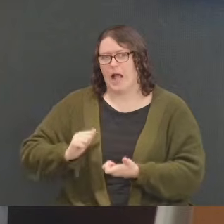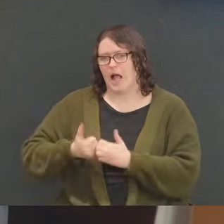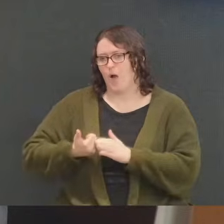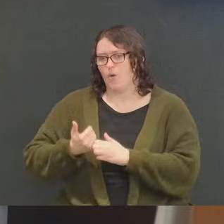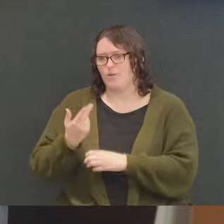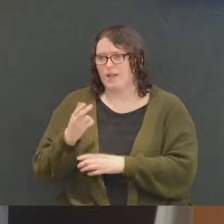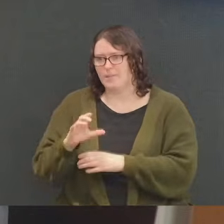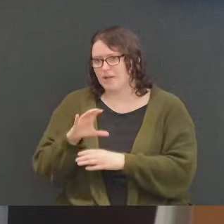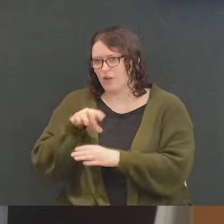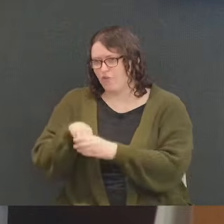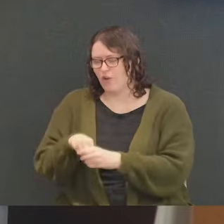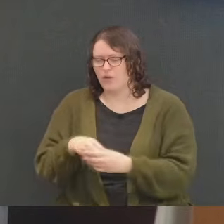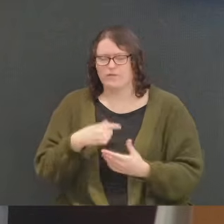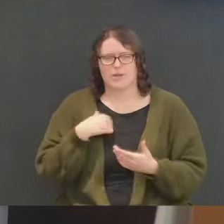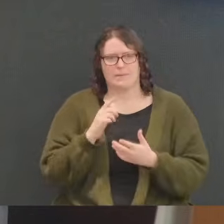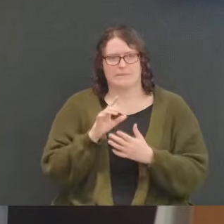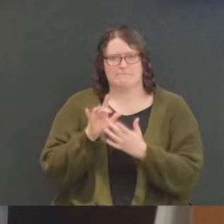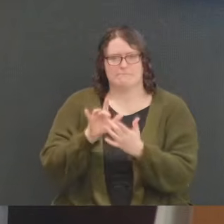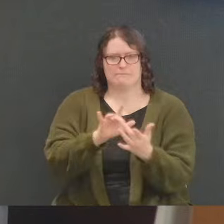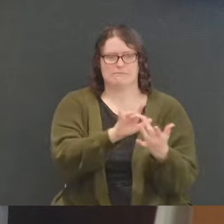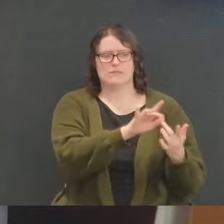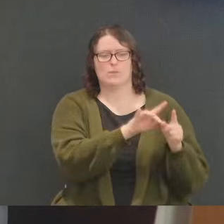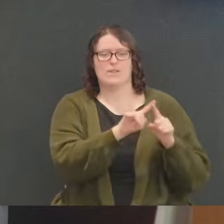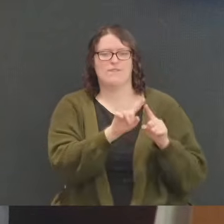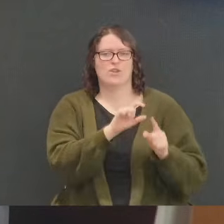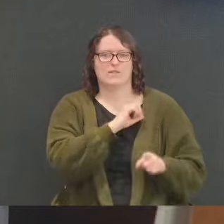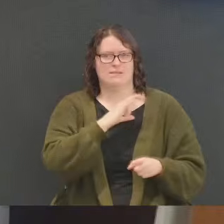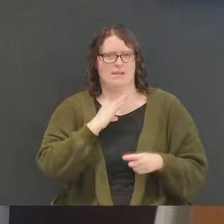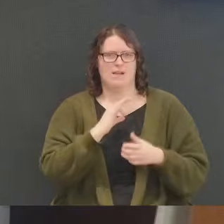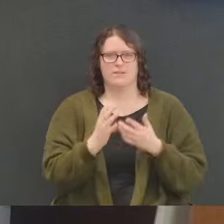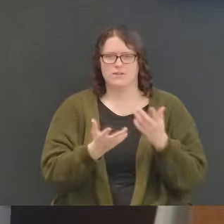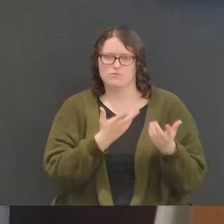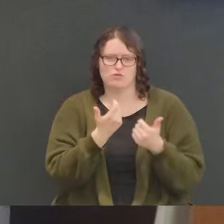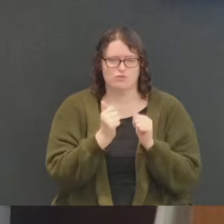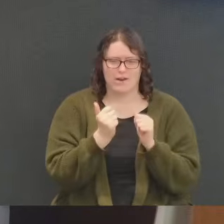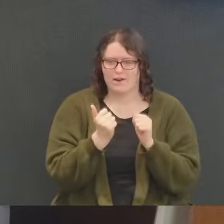so I've been talking to staff about trying to put something together for the Board as a whole